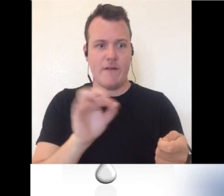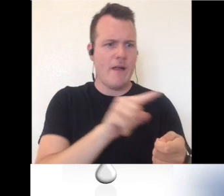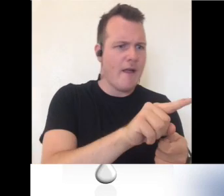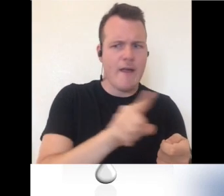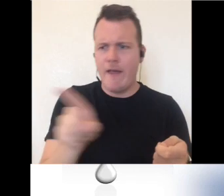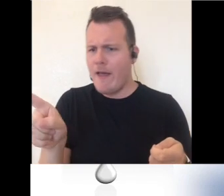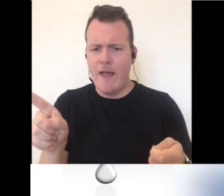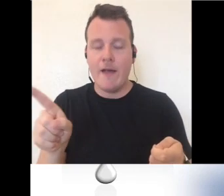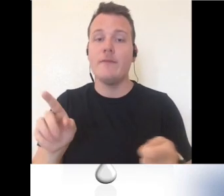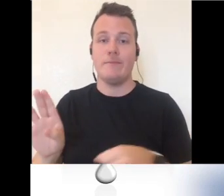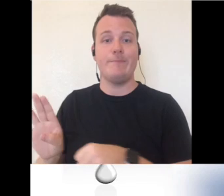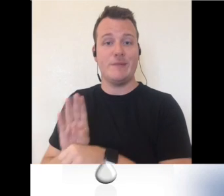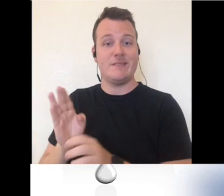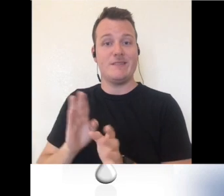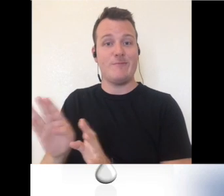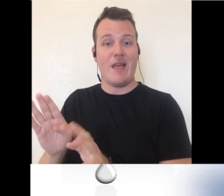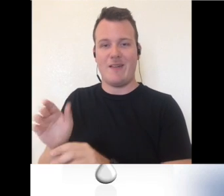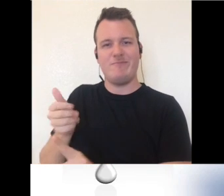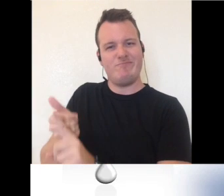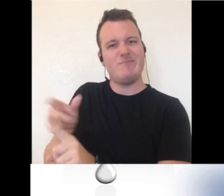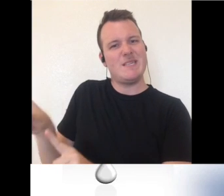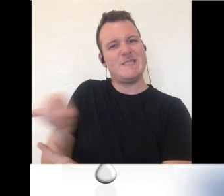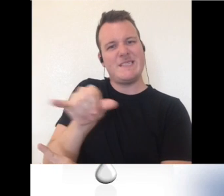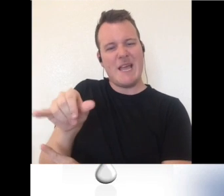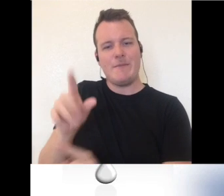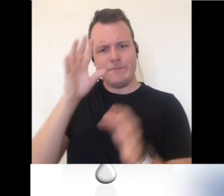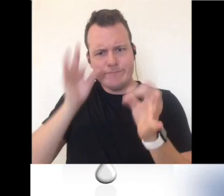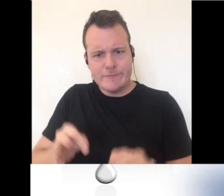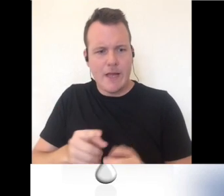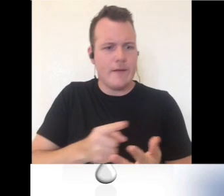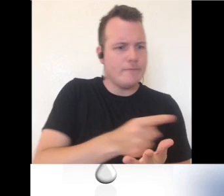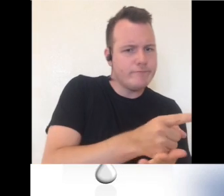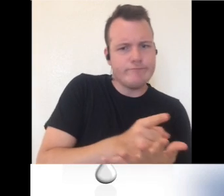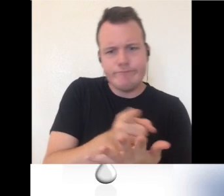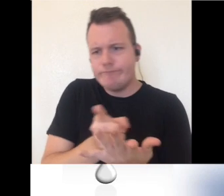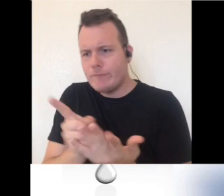indicated, and you come to a fork in the road, and it tells you which way to go,